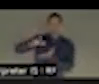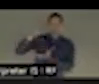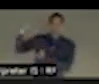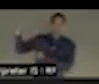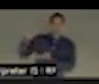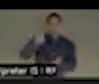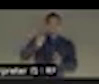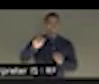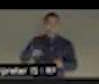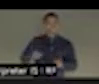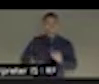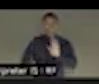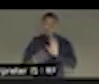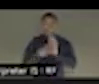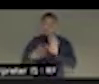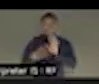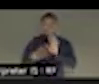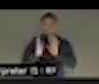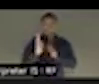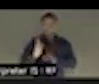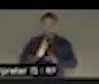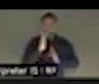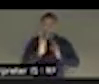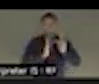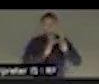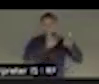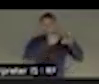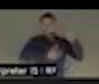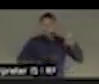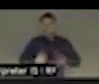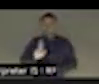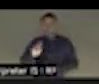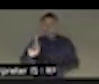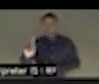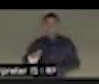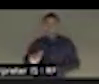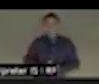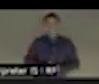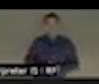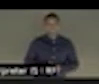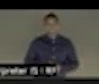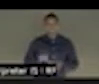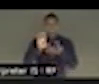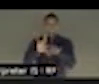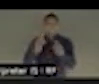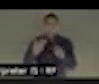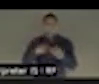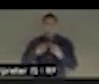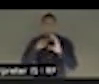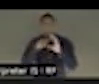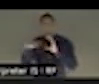to send out the URLs that we promised in the chat function.